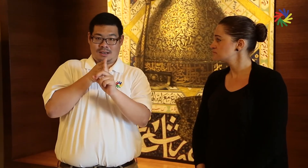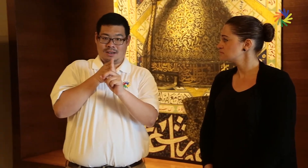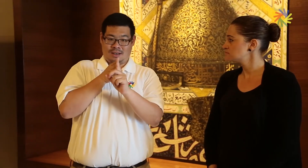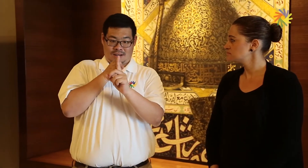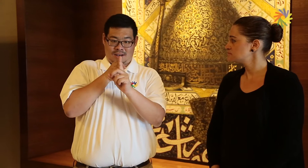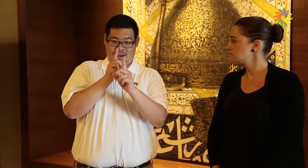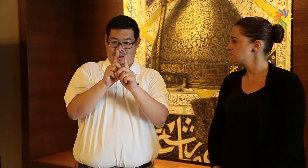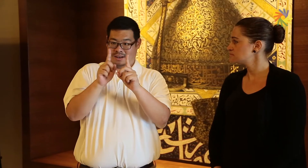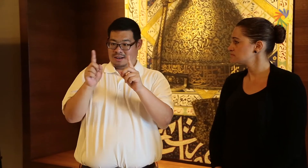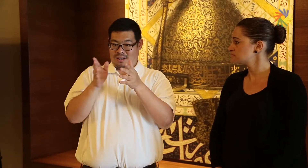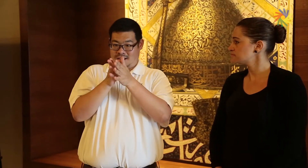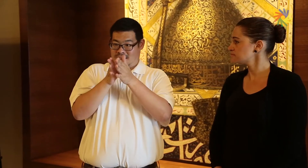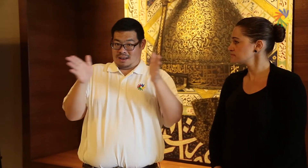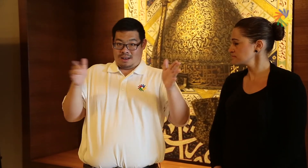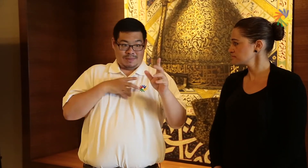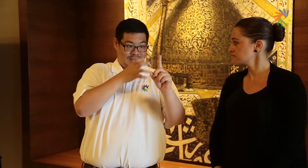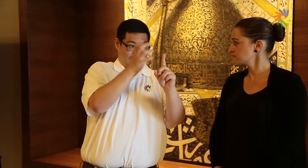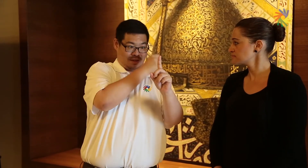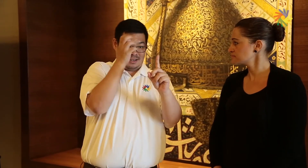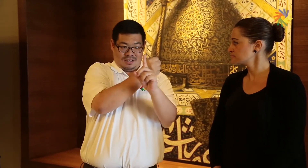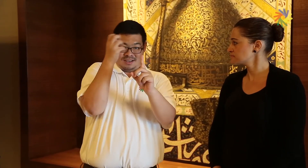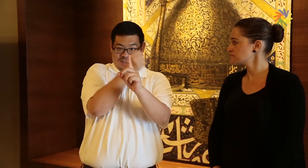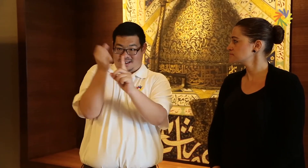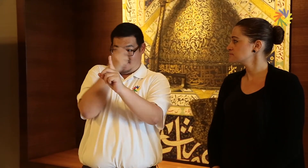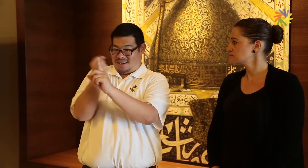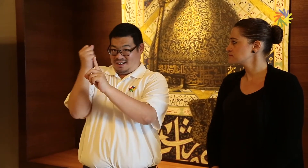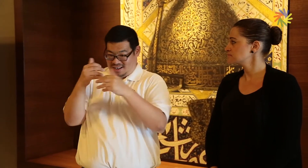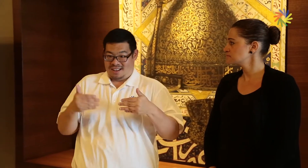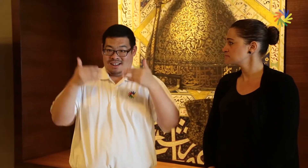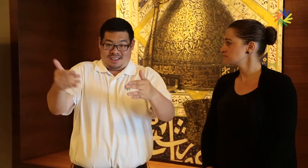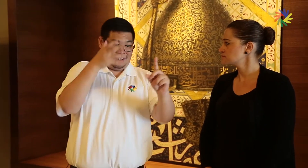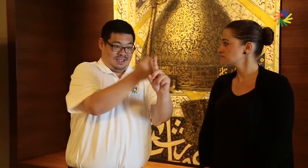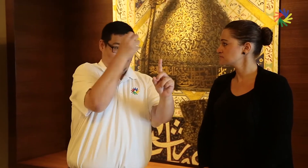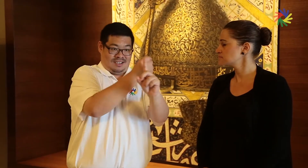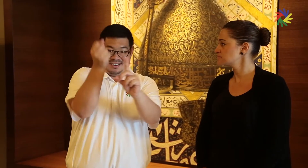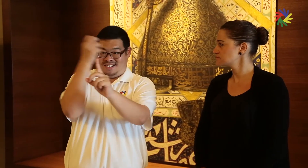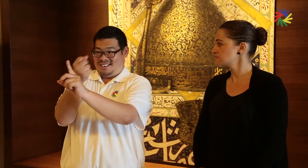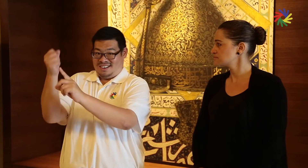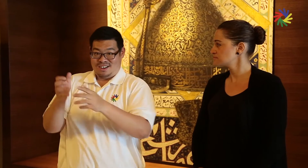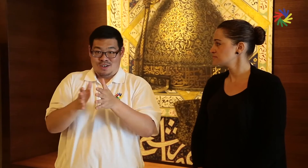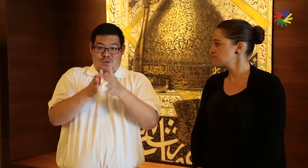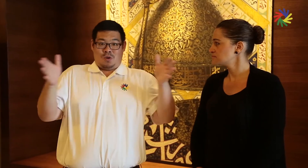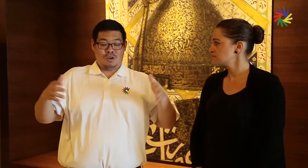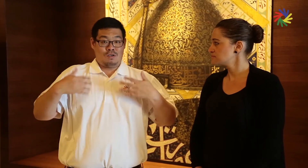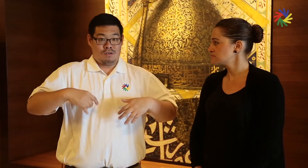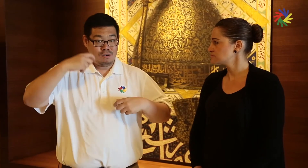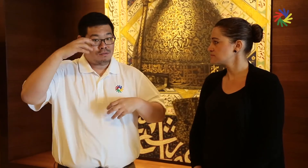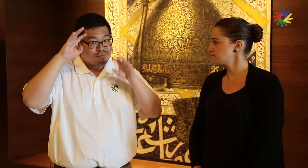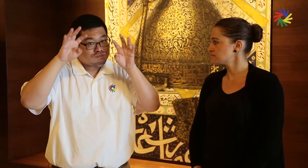Representing ICSD during my discussions with the 2017 Organizing Committee I had to assume a broader